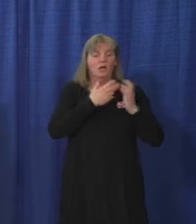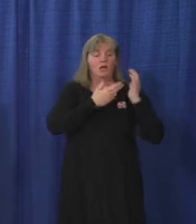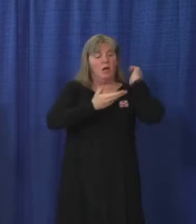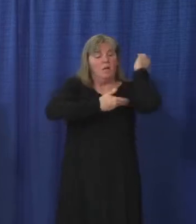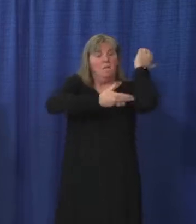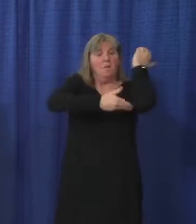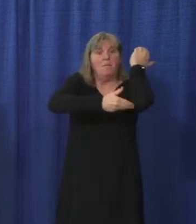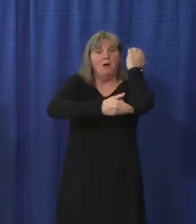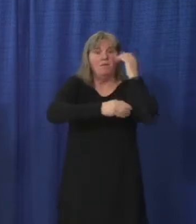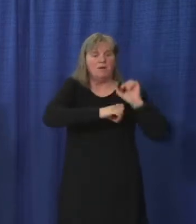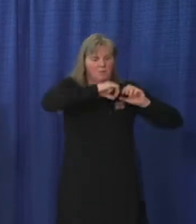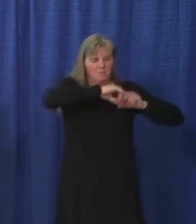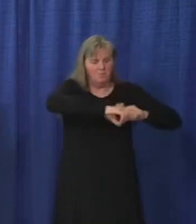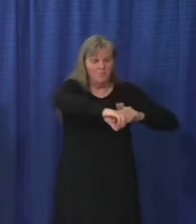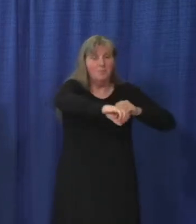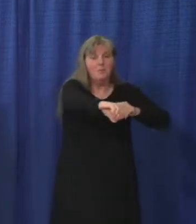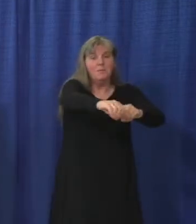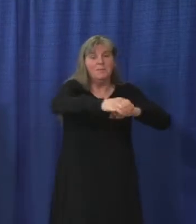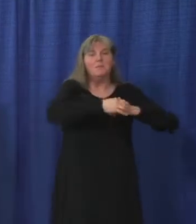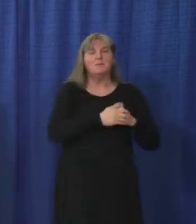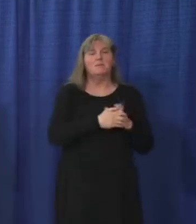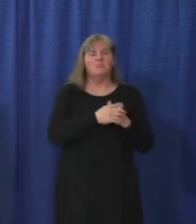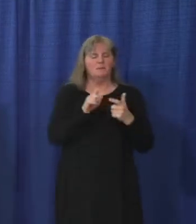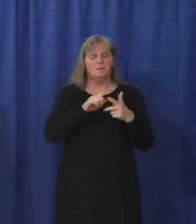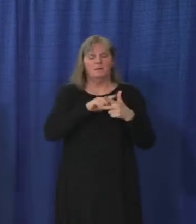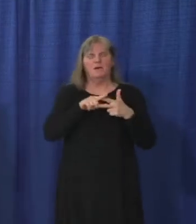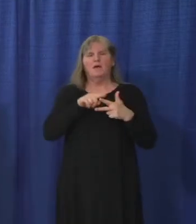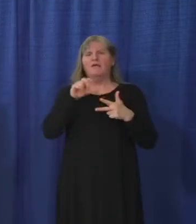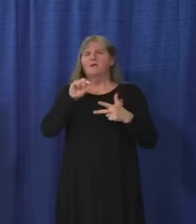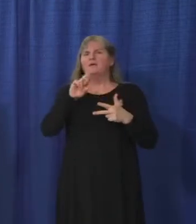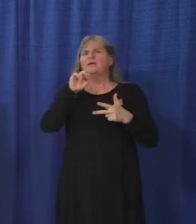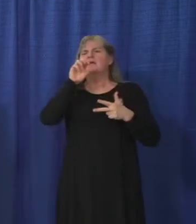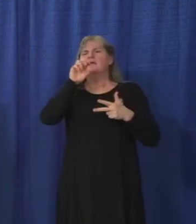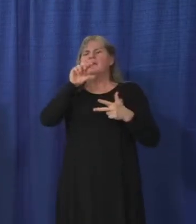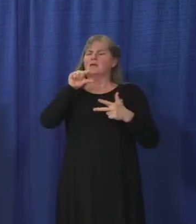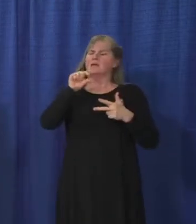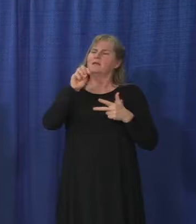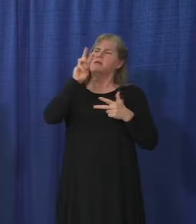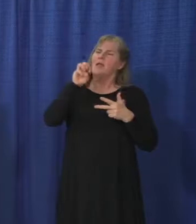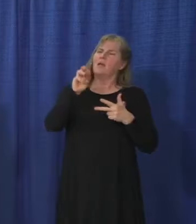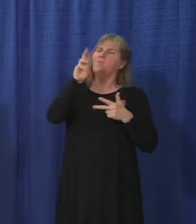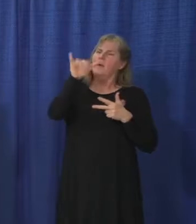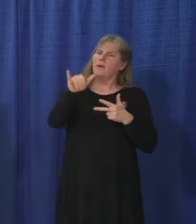program and energy project support long-term growth in the communities and provide a